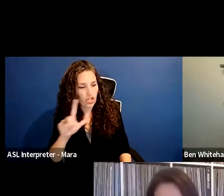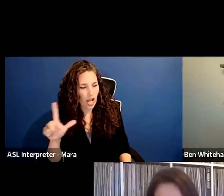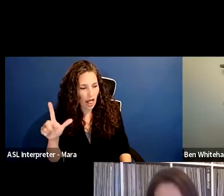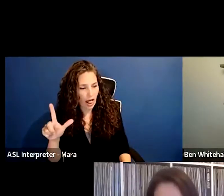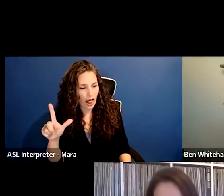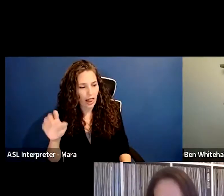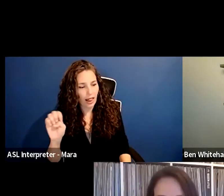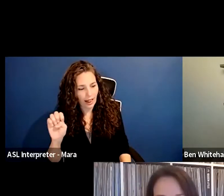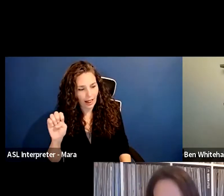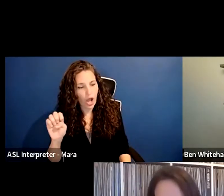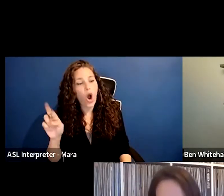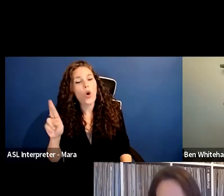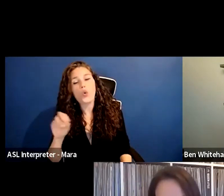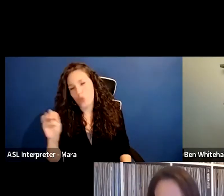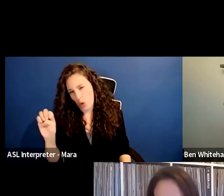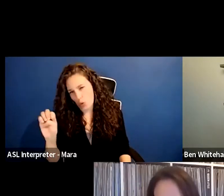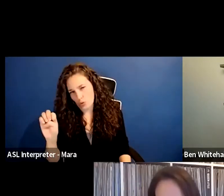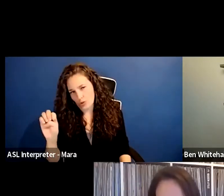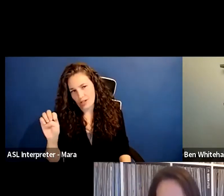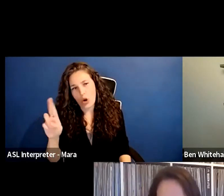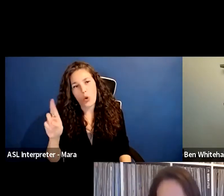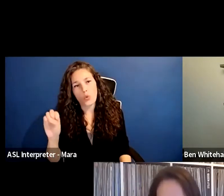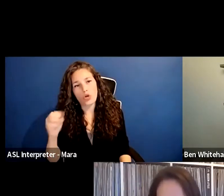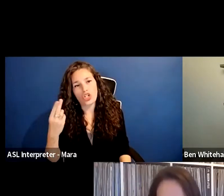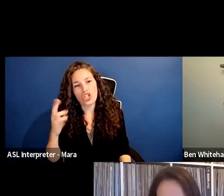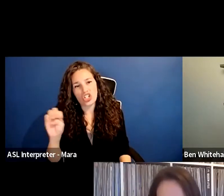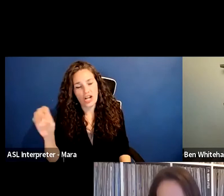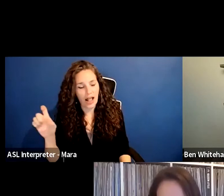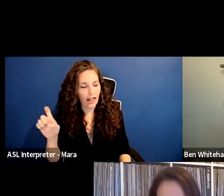Rochelle oversees the design and implementation